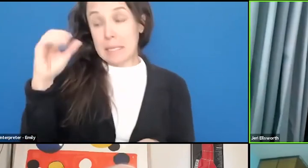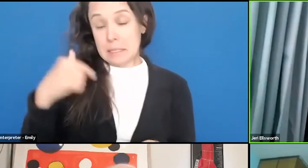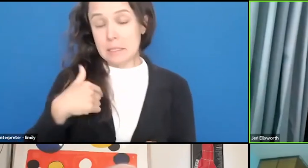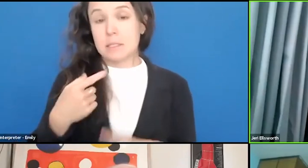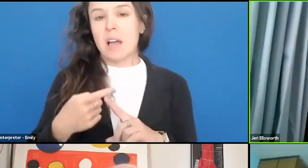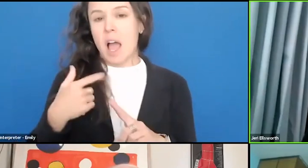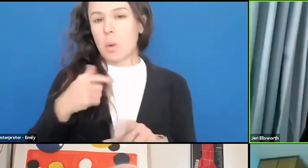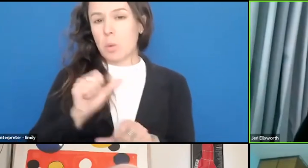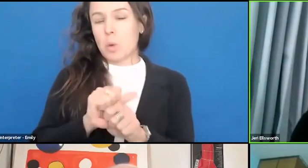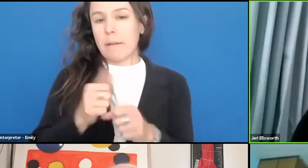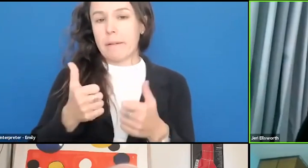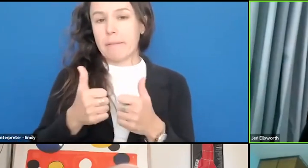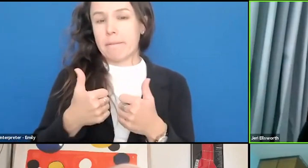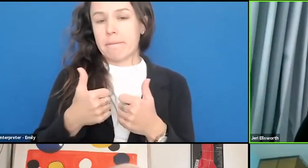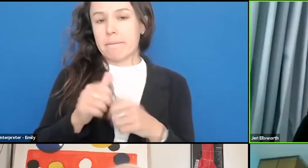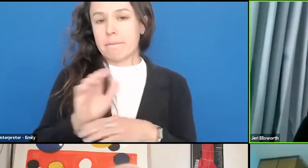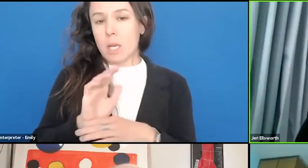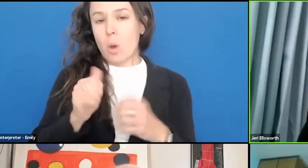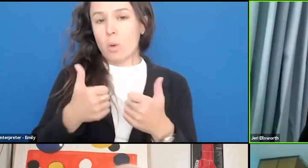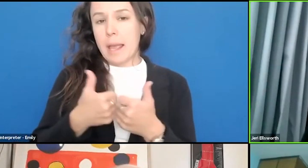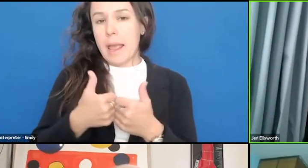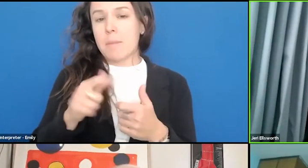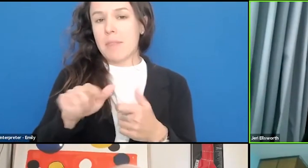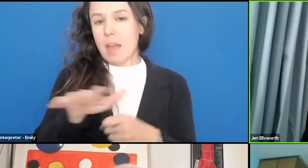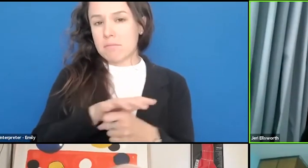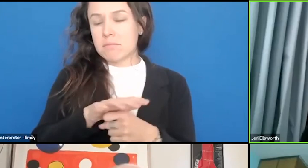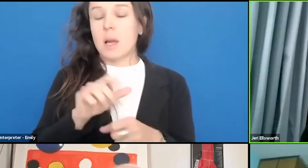space, coming from working on consumer products where you know,